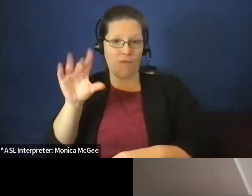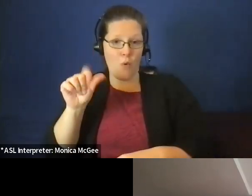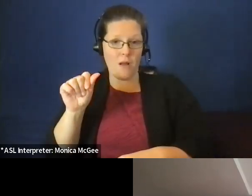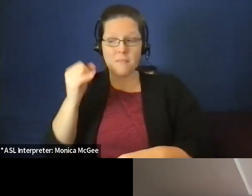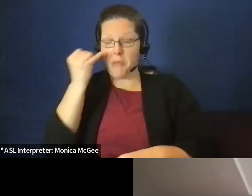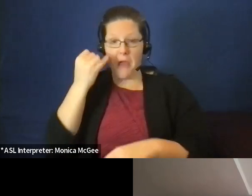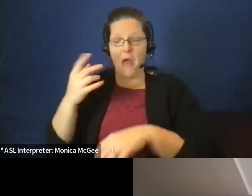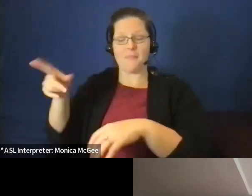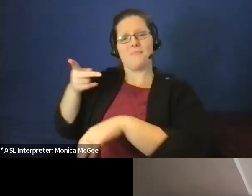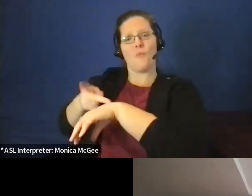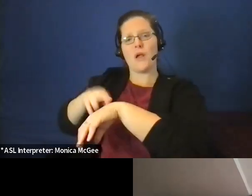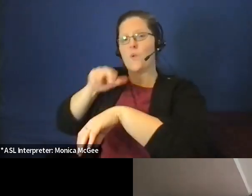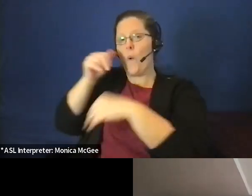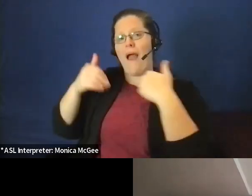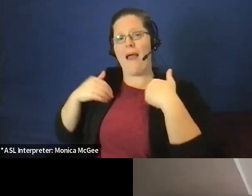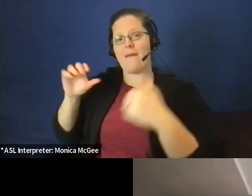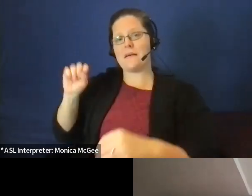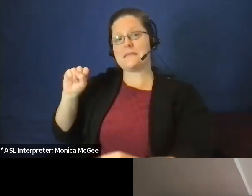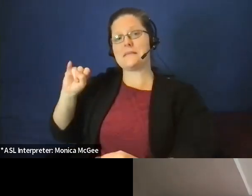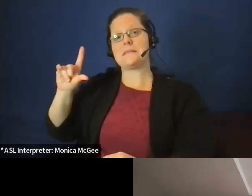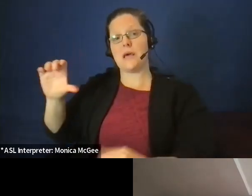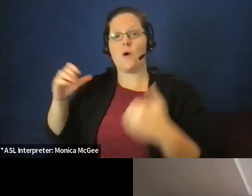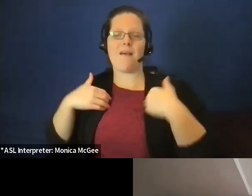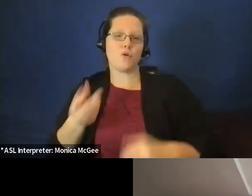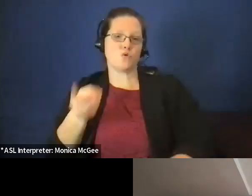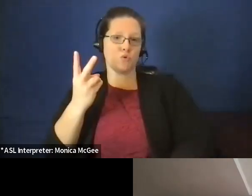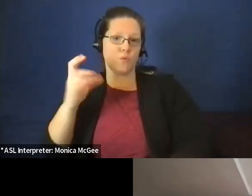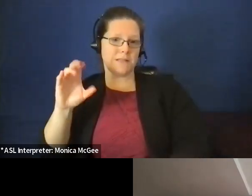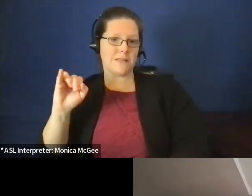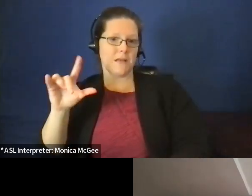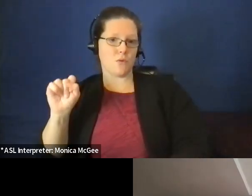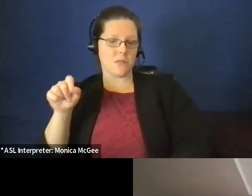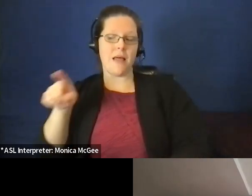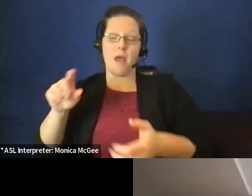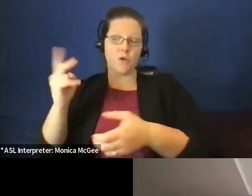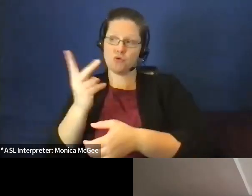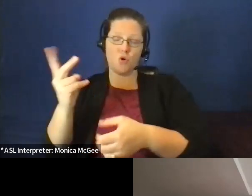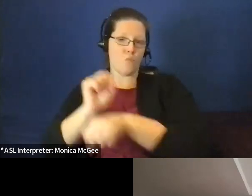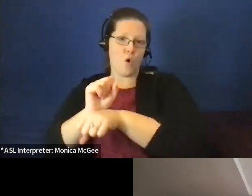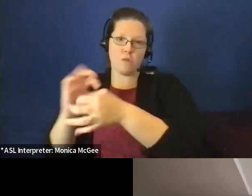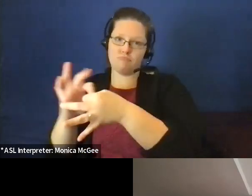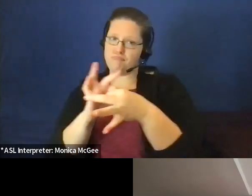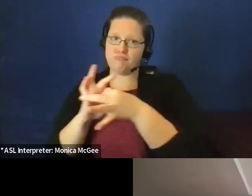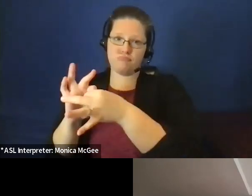living daily, connected them with FEMA.